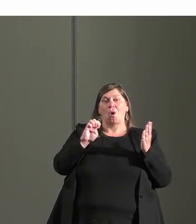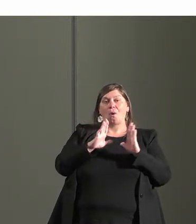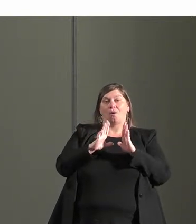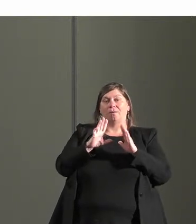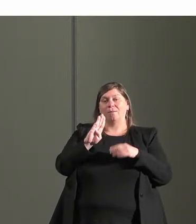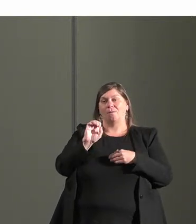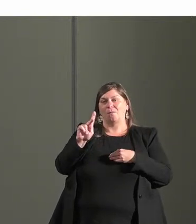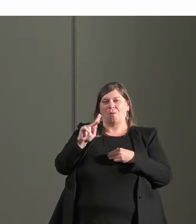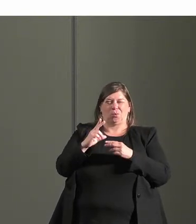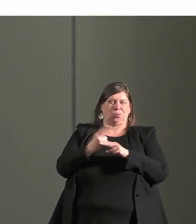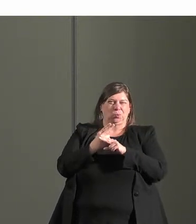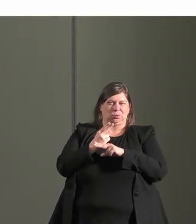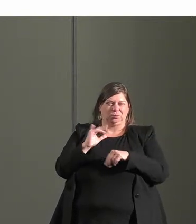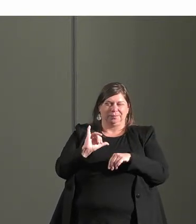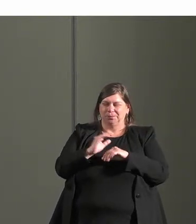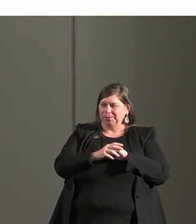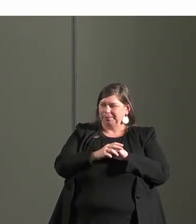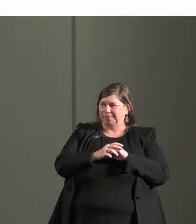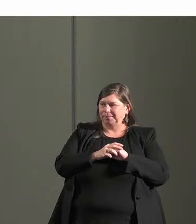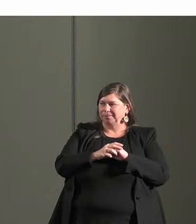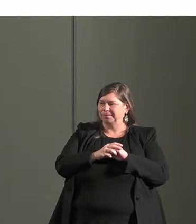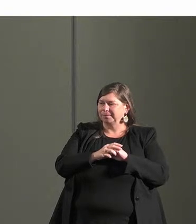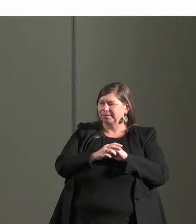≫ JONATHAN: So we are excited about giving the capabilities